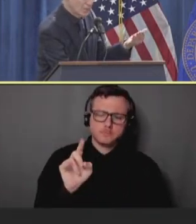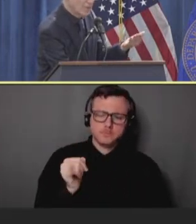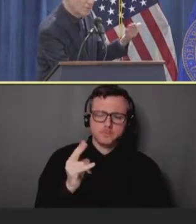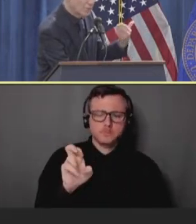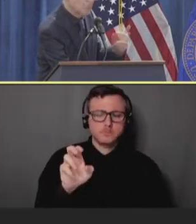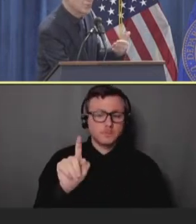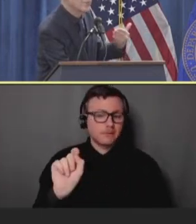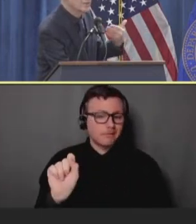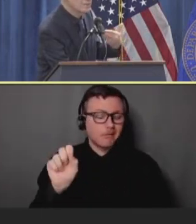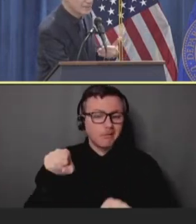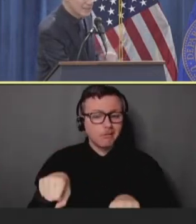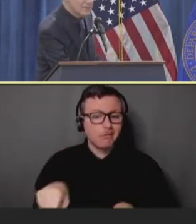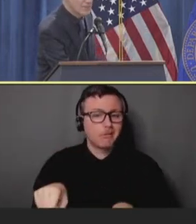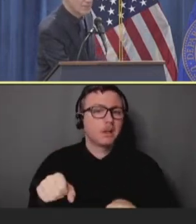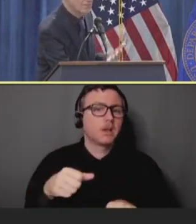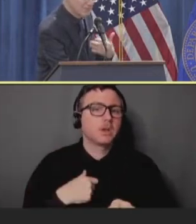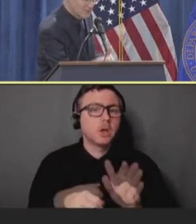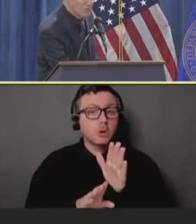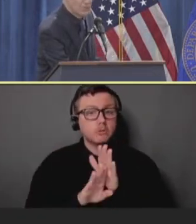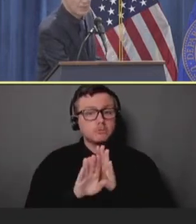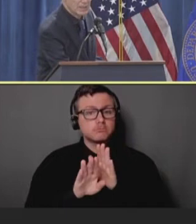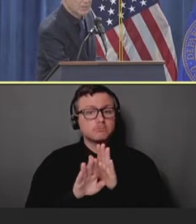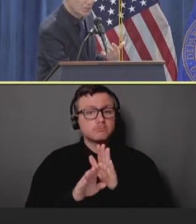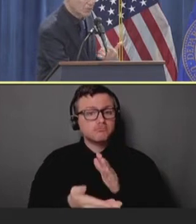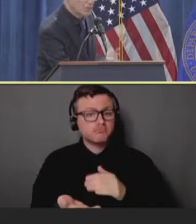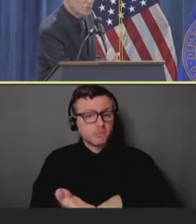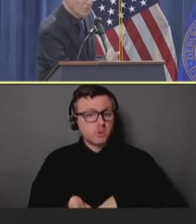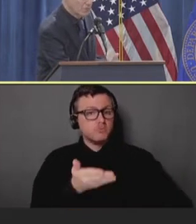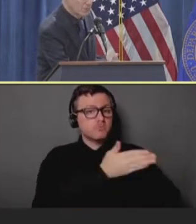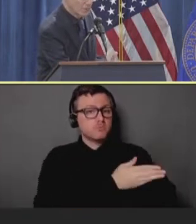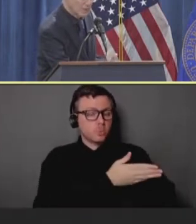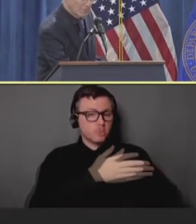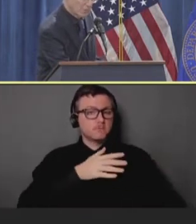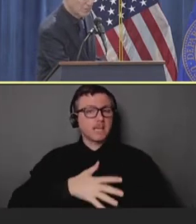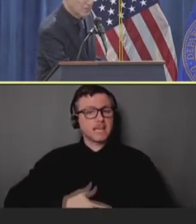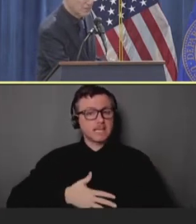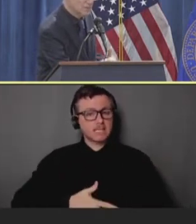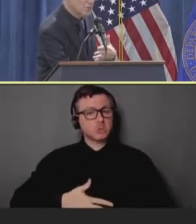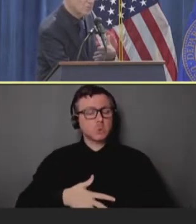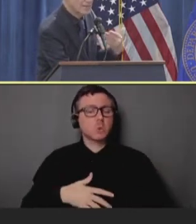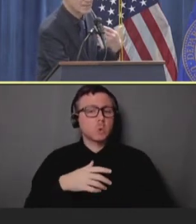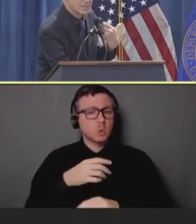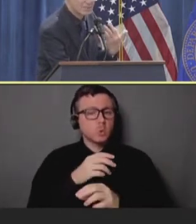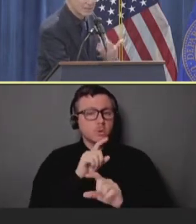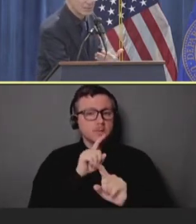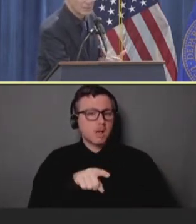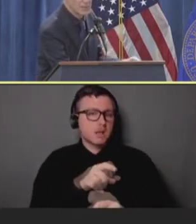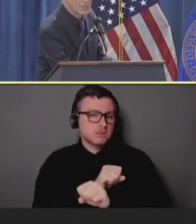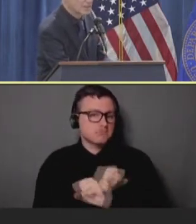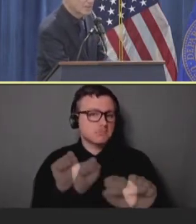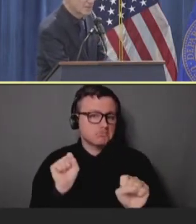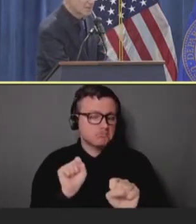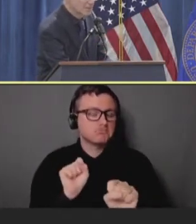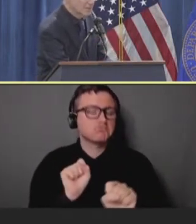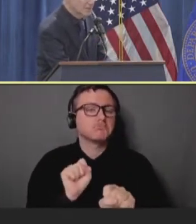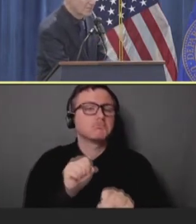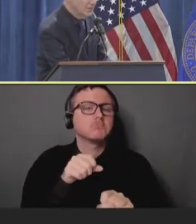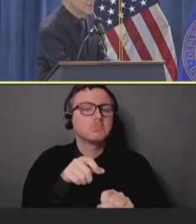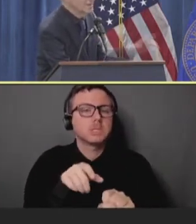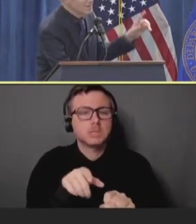improve the intestinal immunity or mucosal immune responses to vaccines administered systemically.